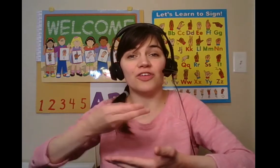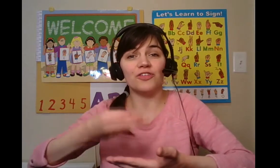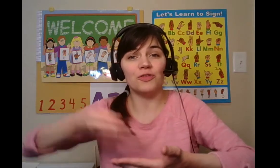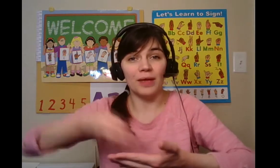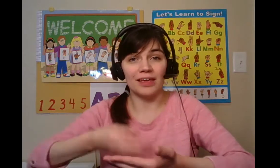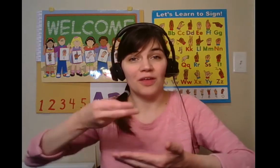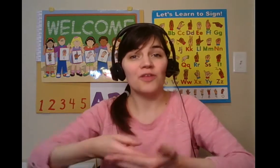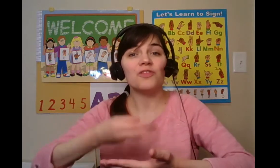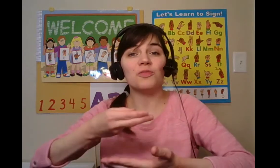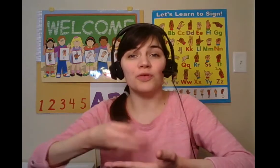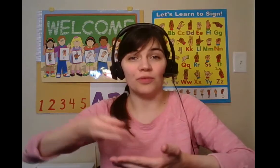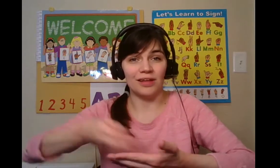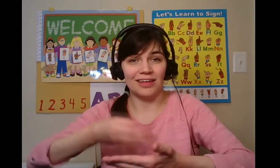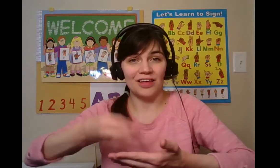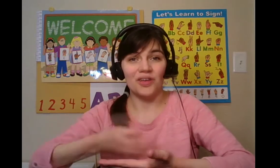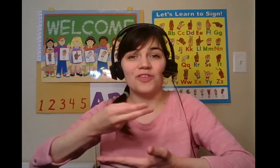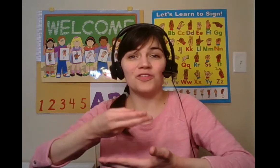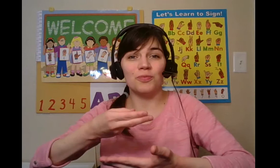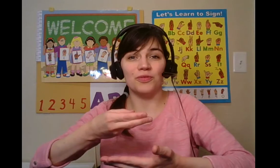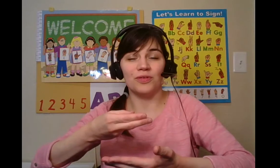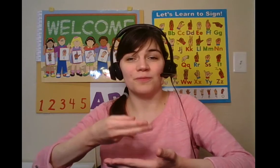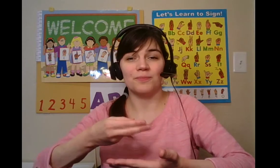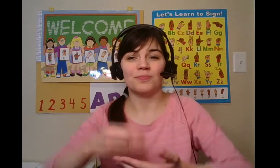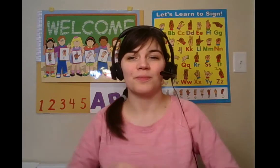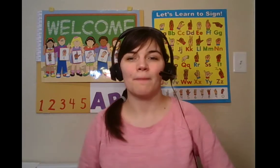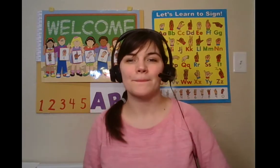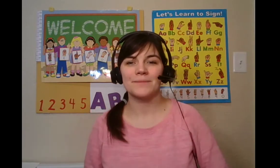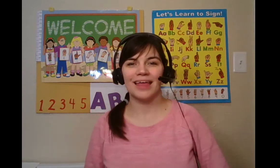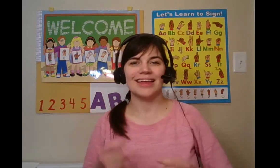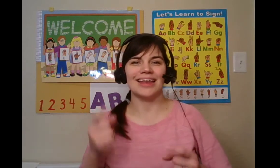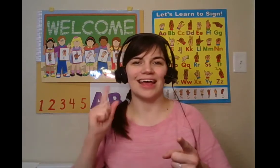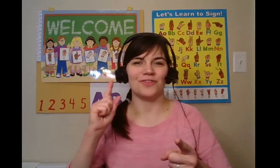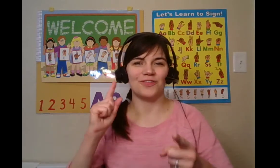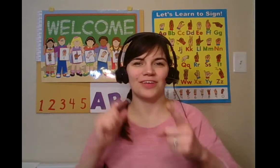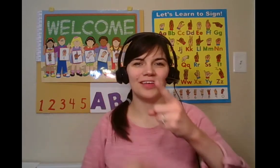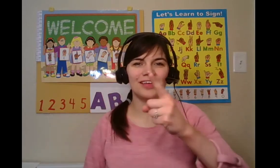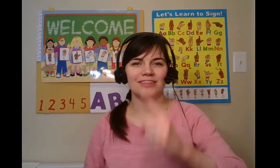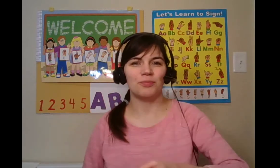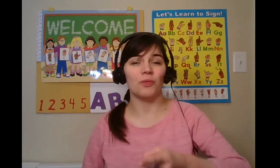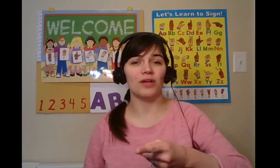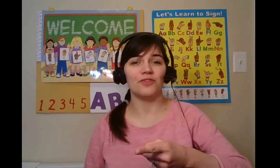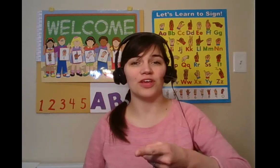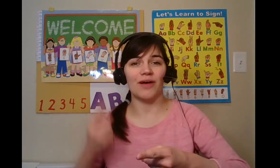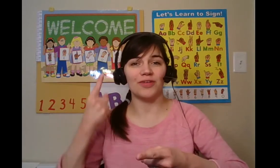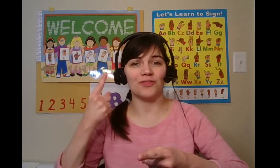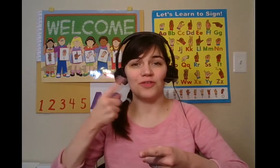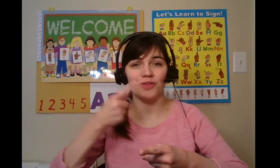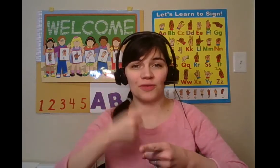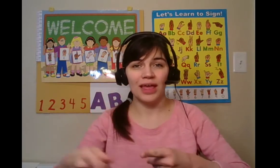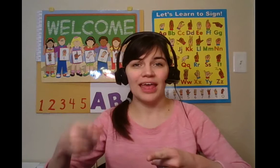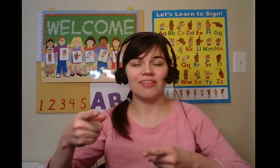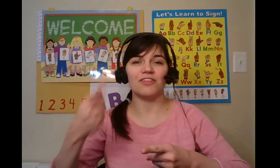you're scooping. Spoon. Spoon. Knife. Put one finger out in front of you and then